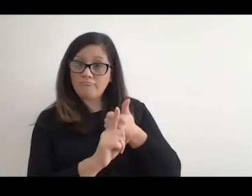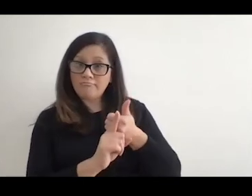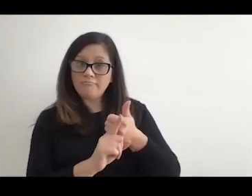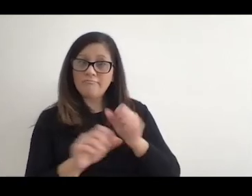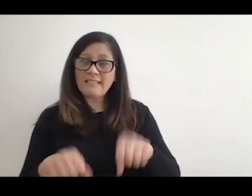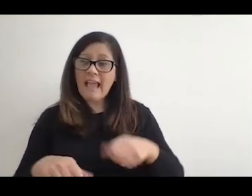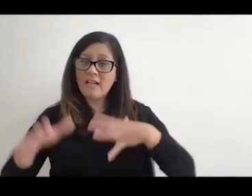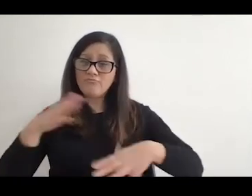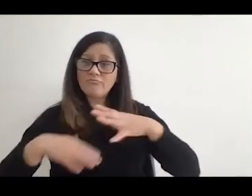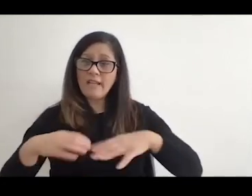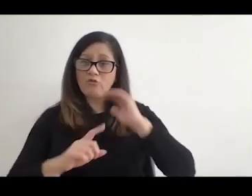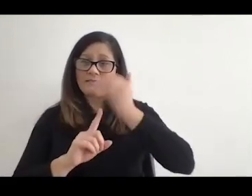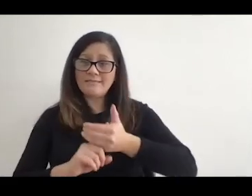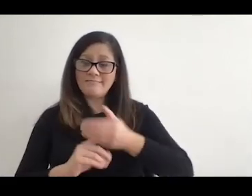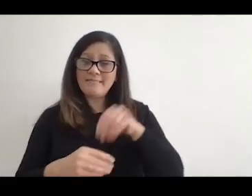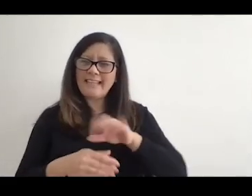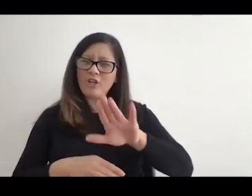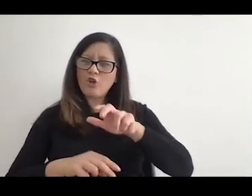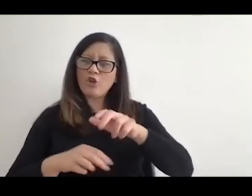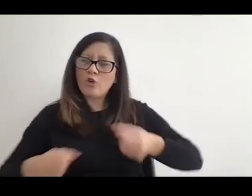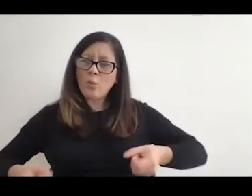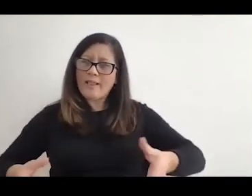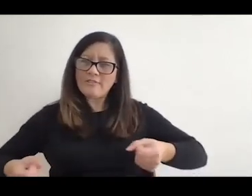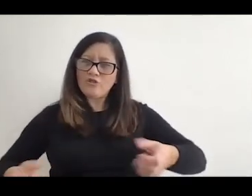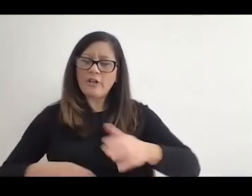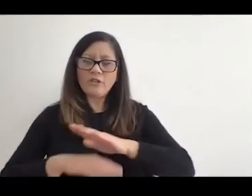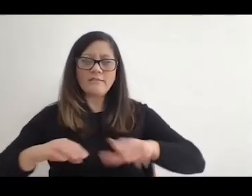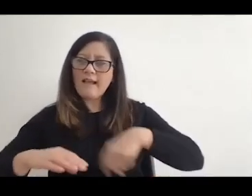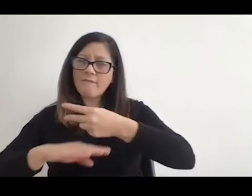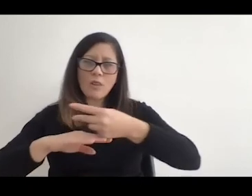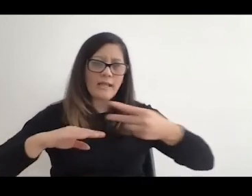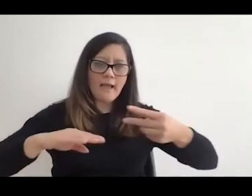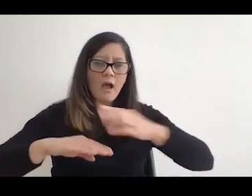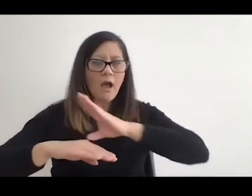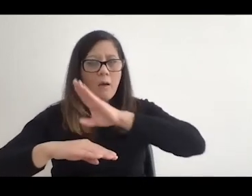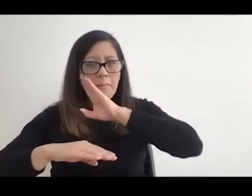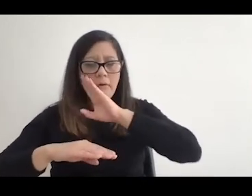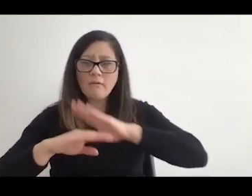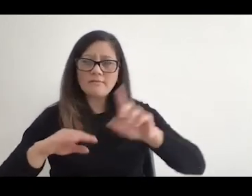Get dressed in her chair. She doesn't have to lay down on the bed to transfer to get dressed.